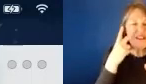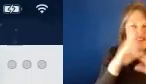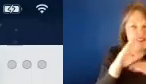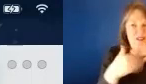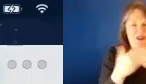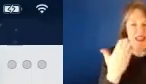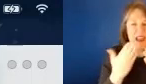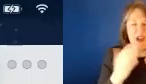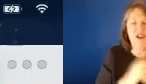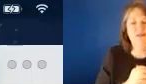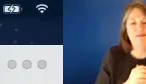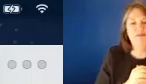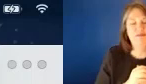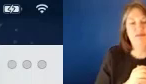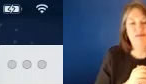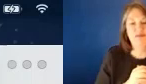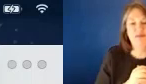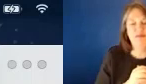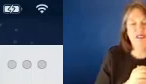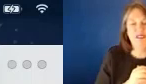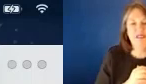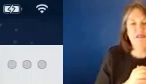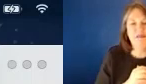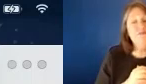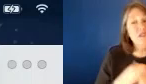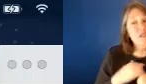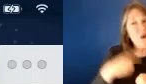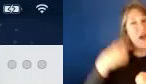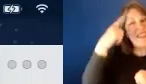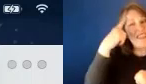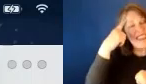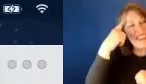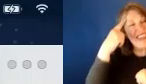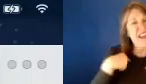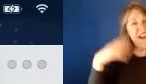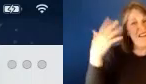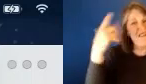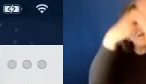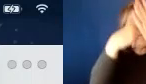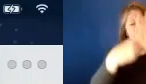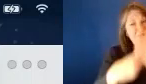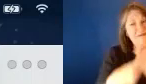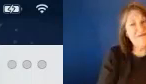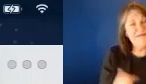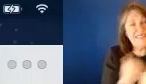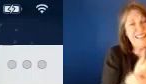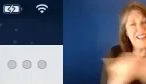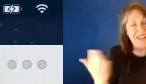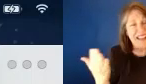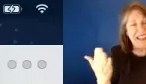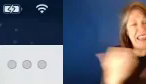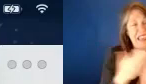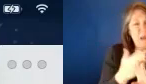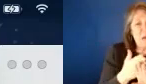07:24:51 So, I think I have covered pretty much everything, preview, save. Always good